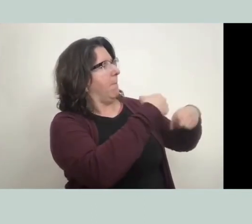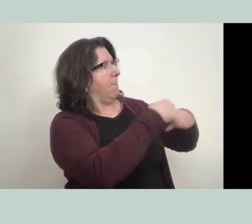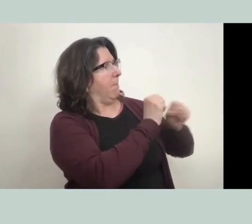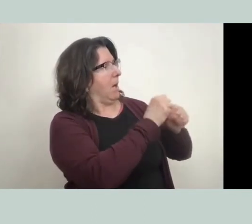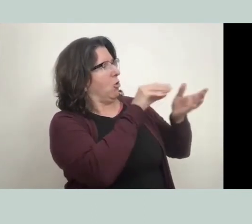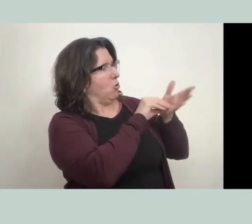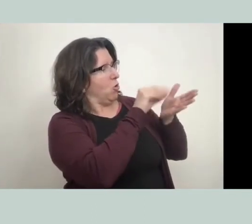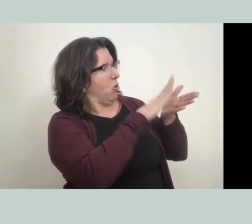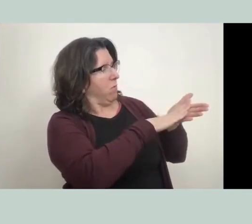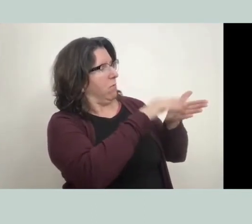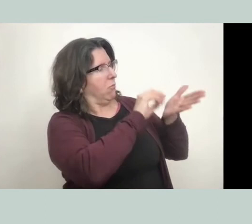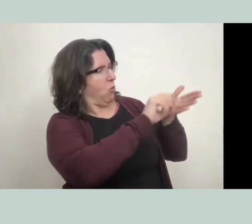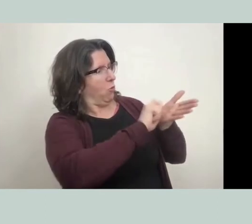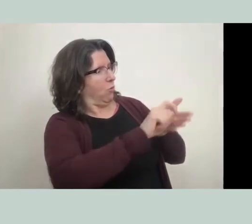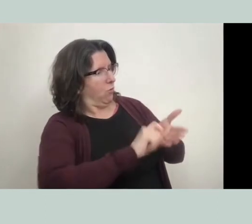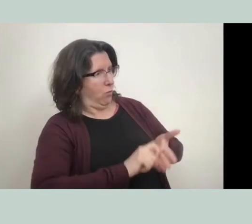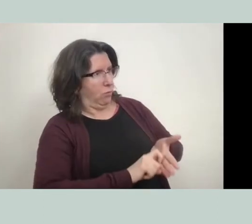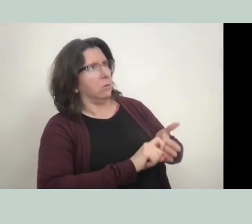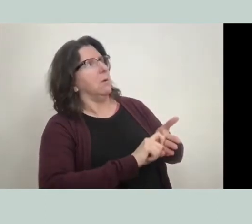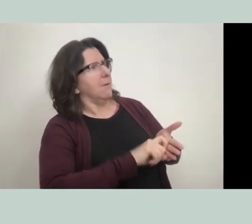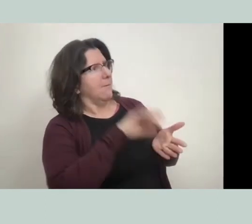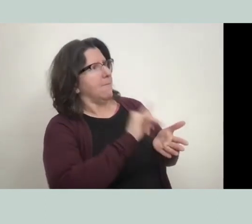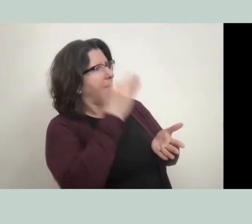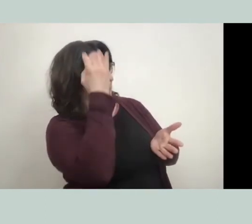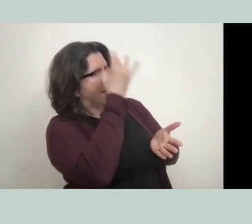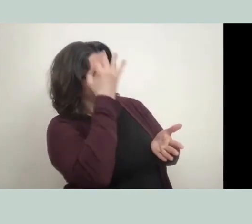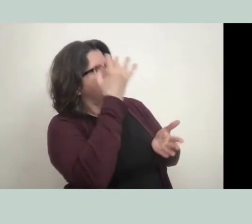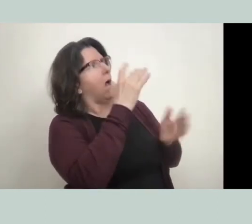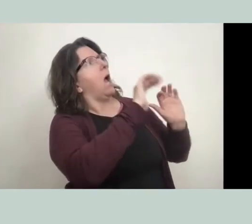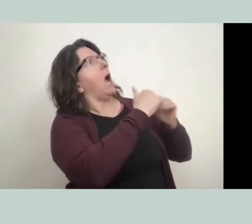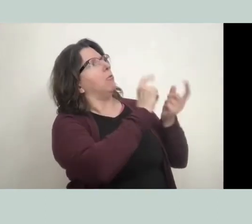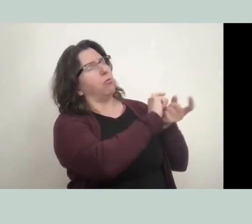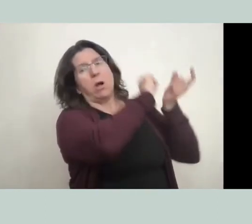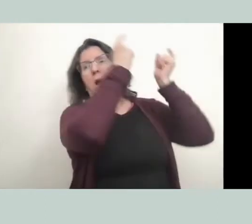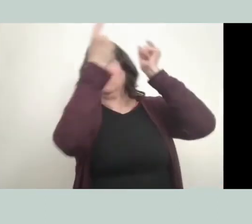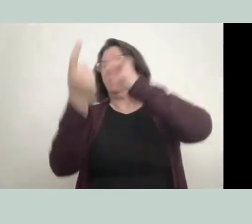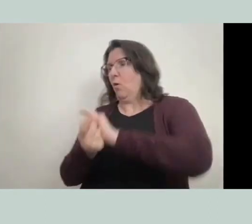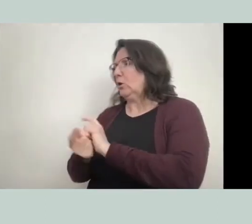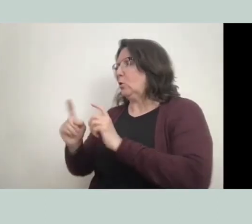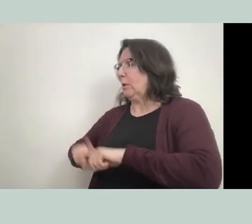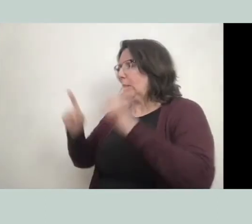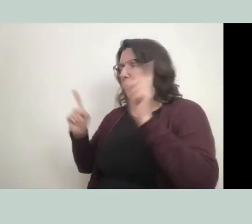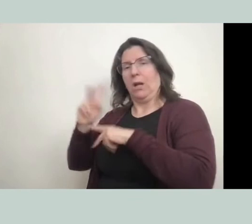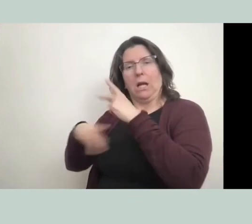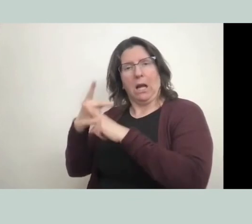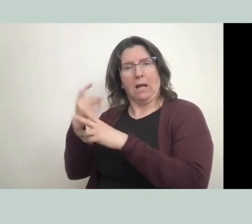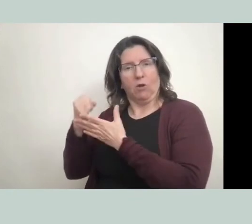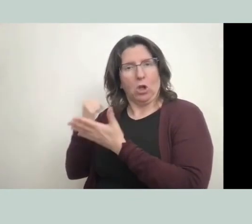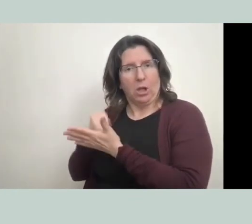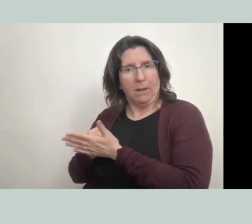They take time to consider the original text; they make their notes, think about how to transform it into a different form.